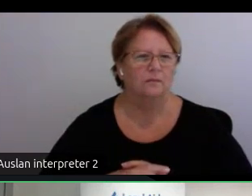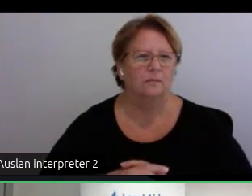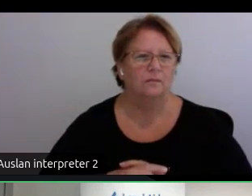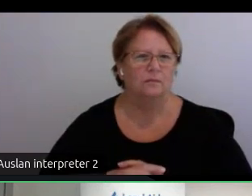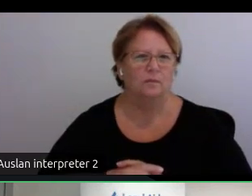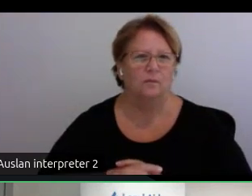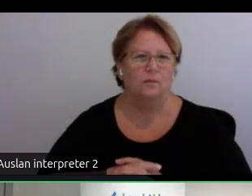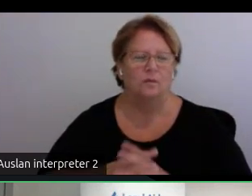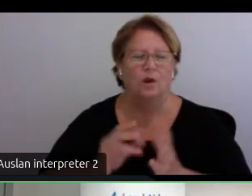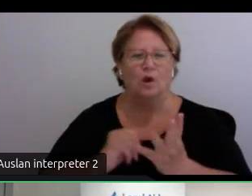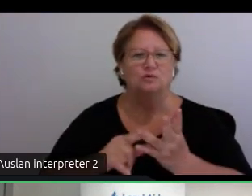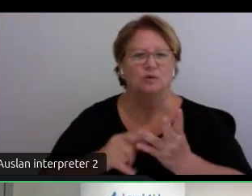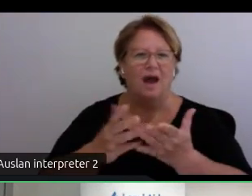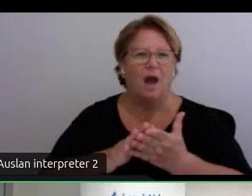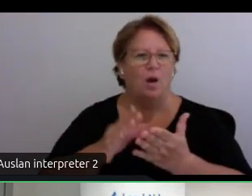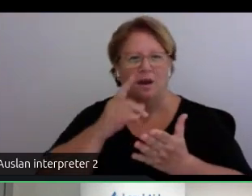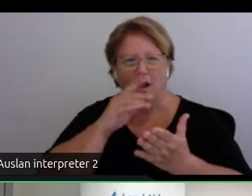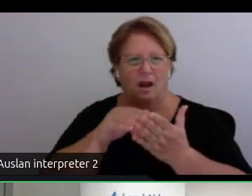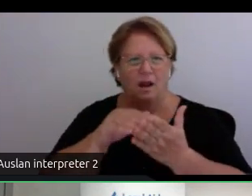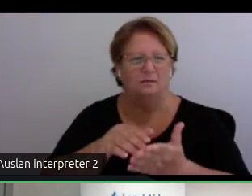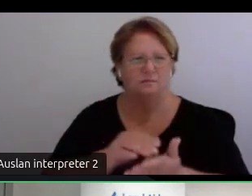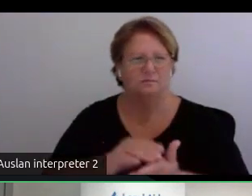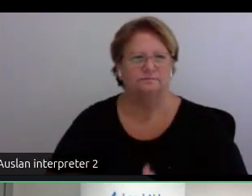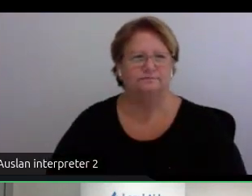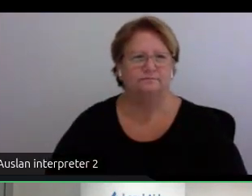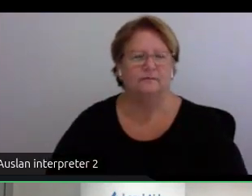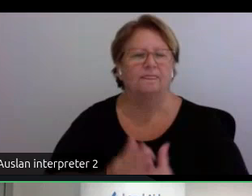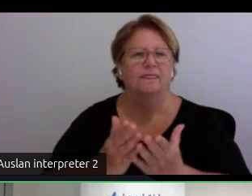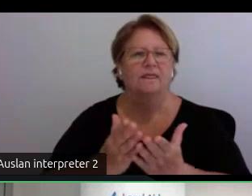really very likely. Okay. So how are we going to help ourselves? What are we looking for? You give